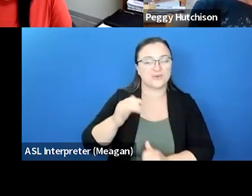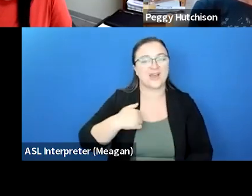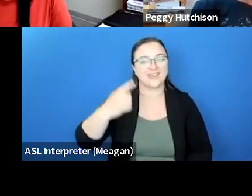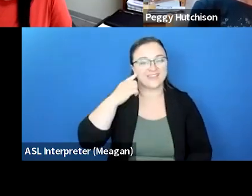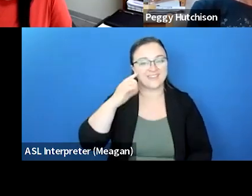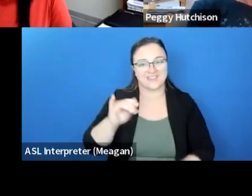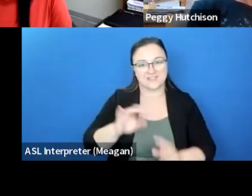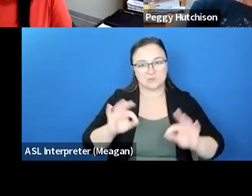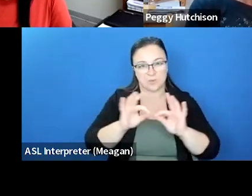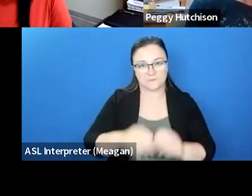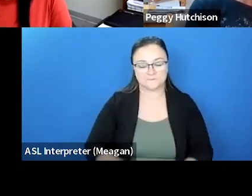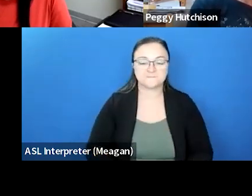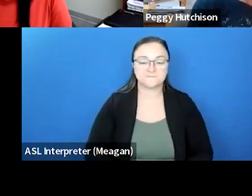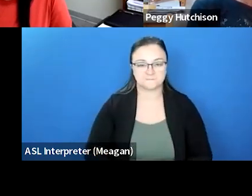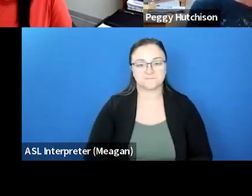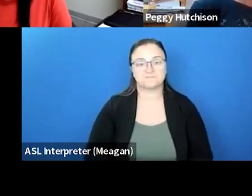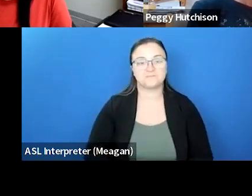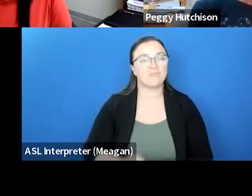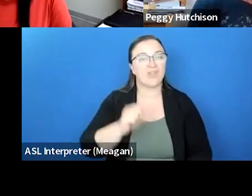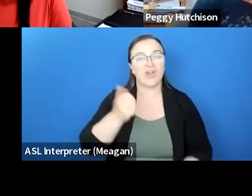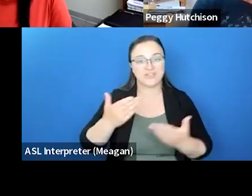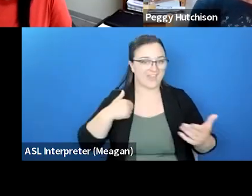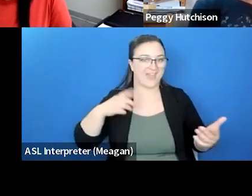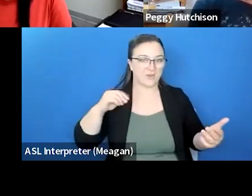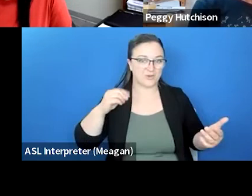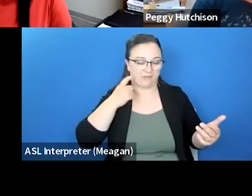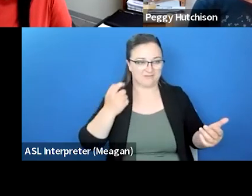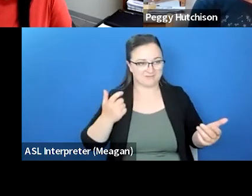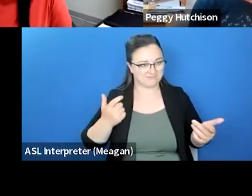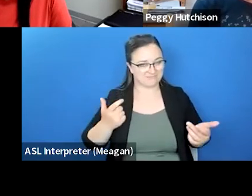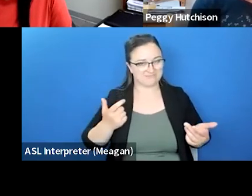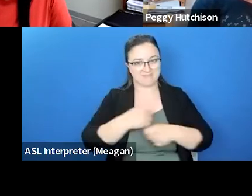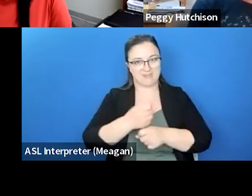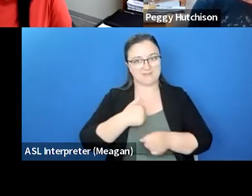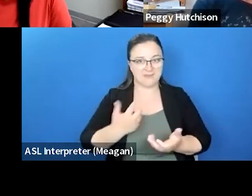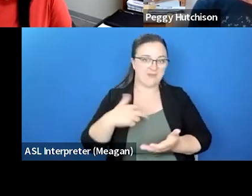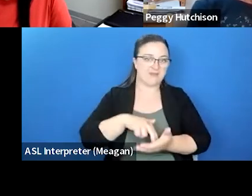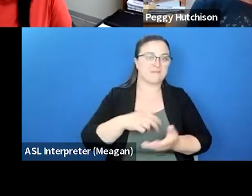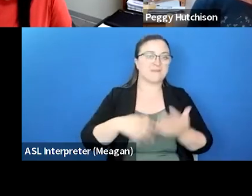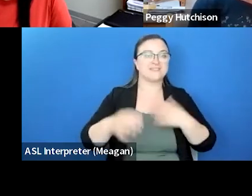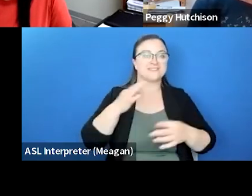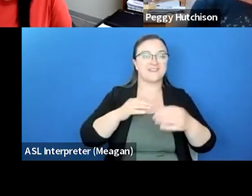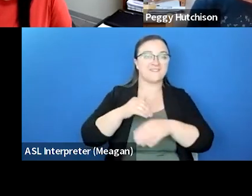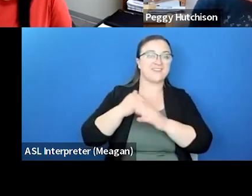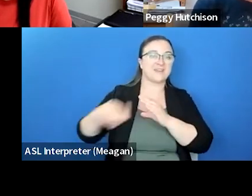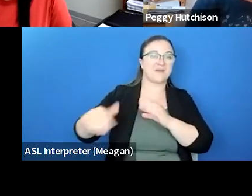The other thing I do just 'cause it gets me up and instead of sending an email, I'll kind of get up and walk.